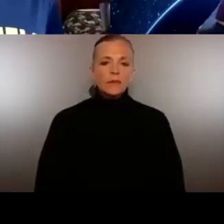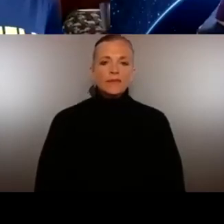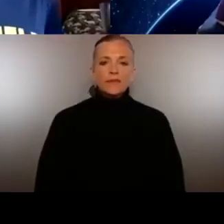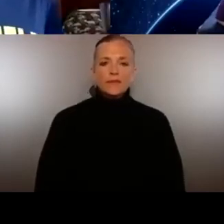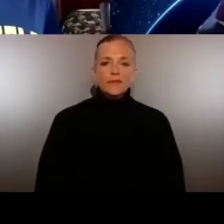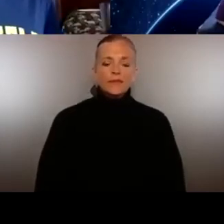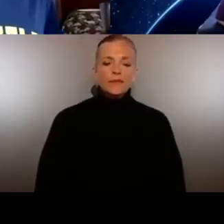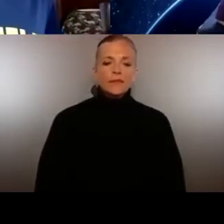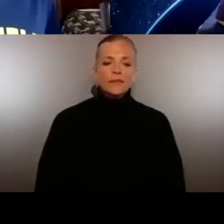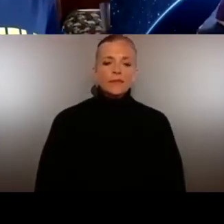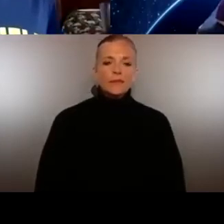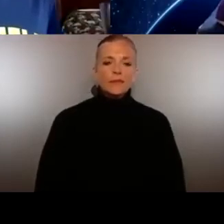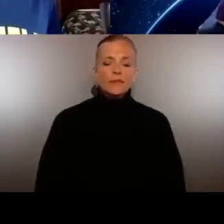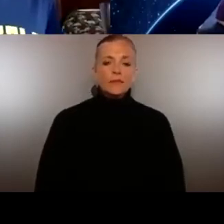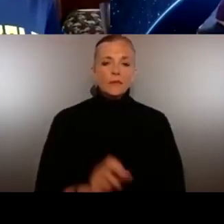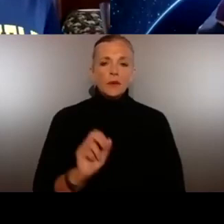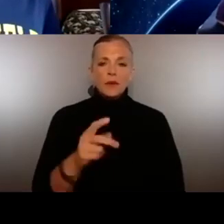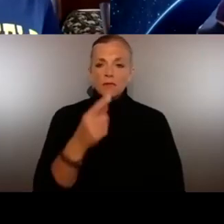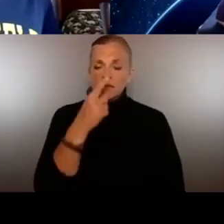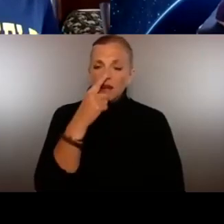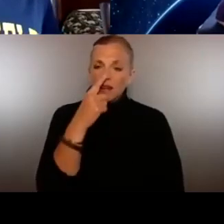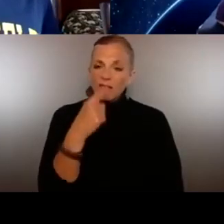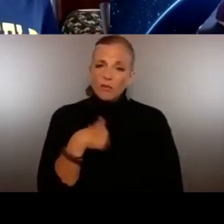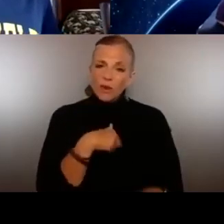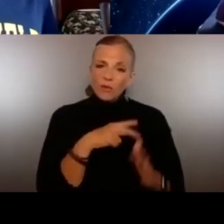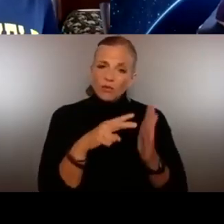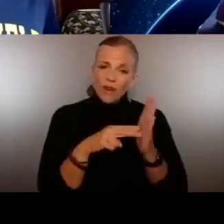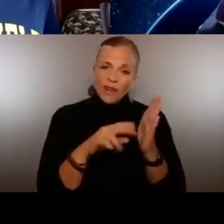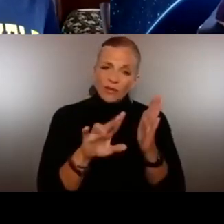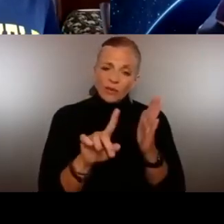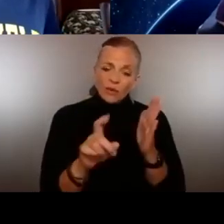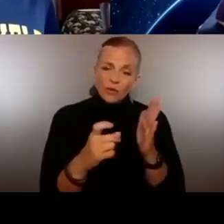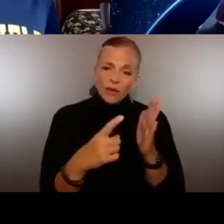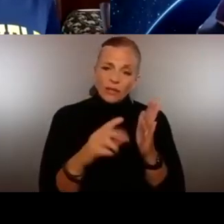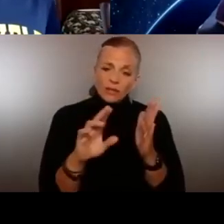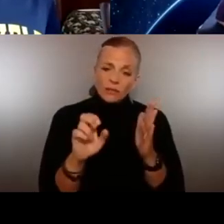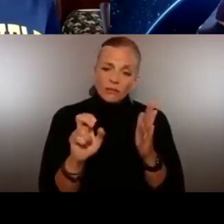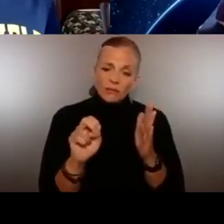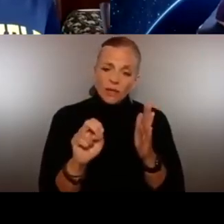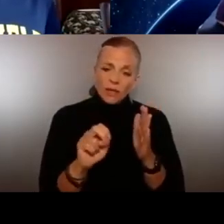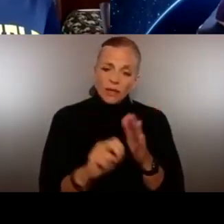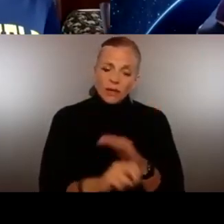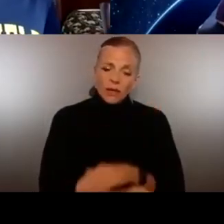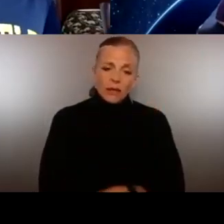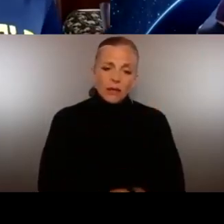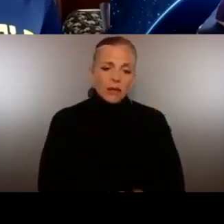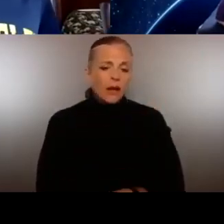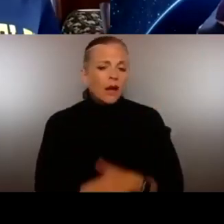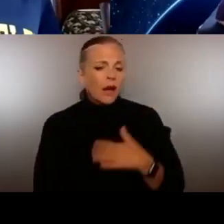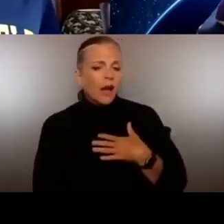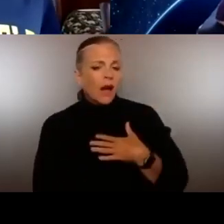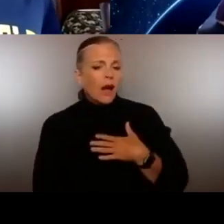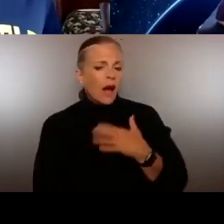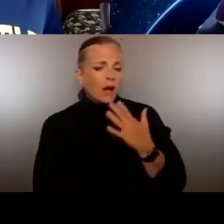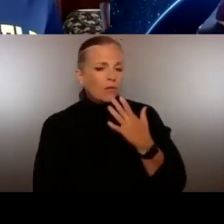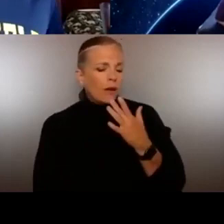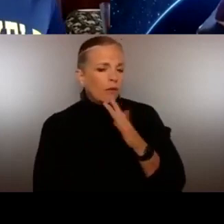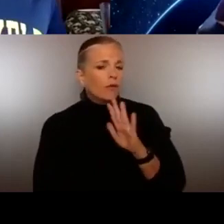Would it be OK if we read your question, Ben? OK, got it. There you go.